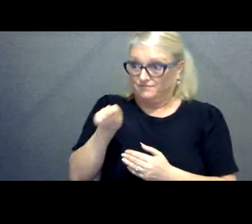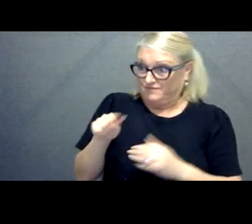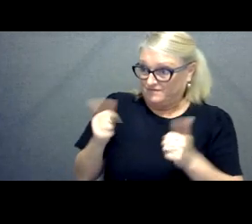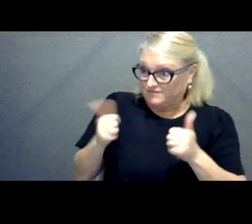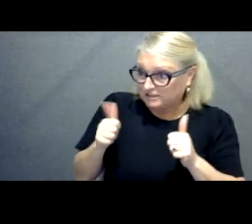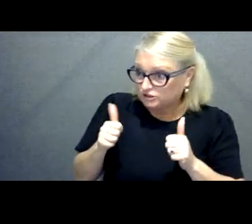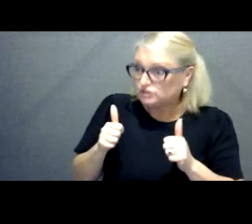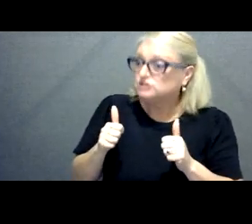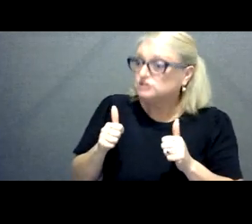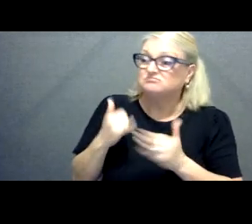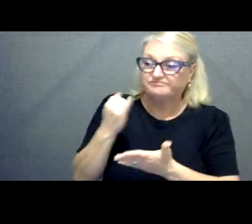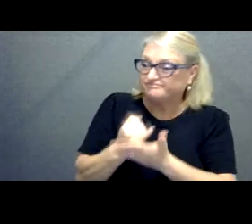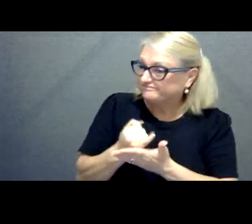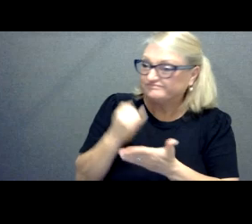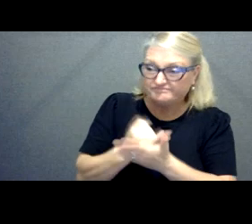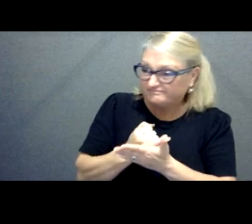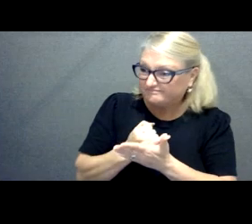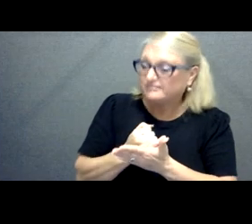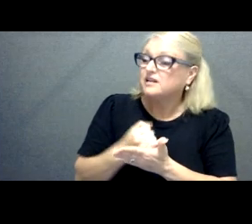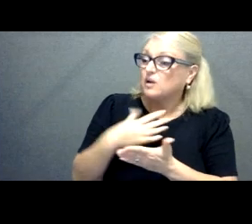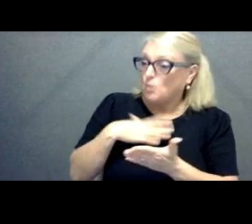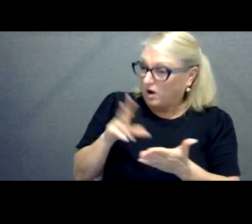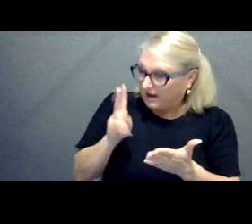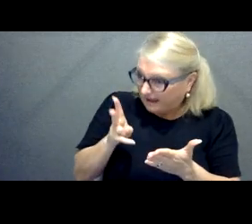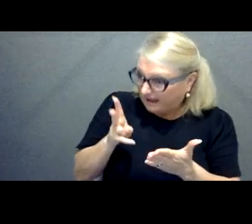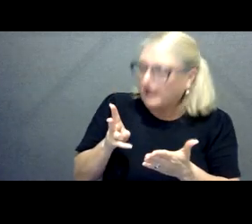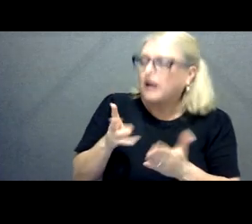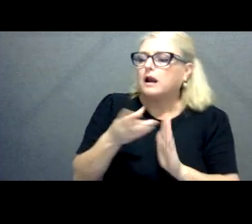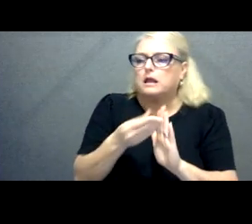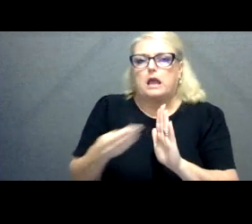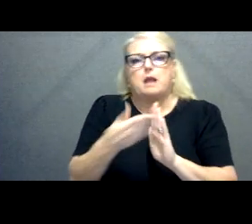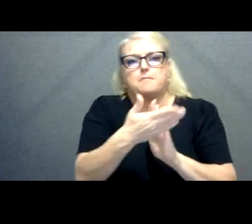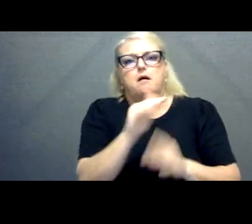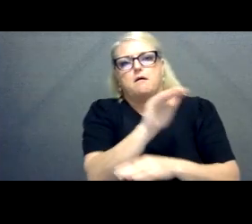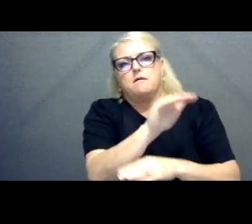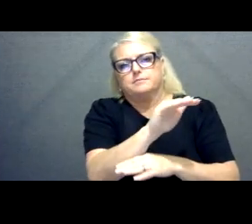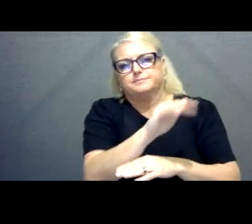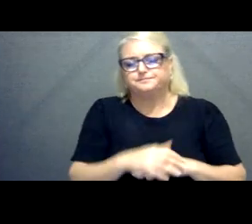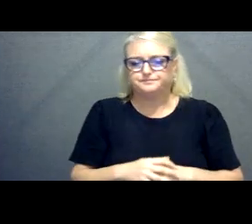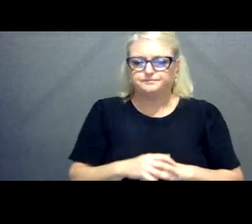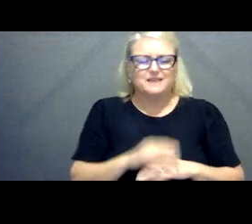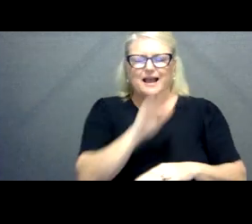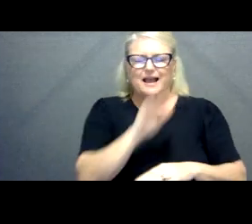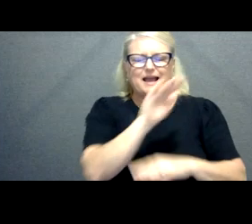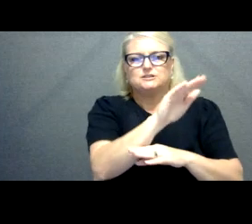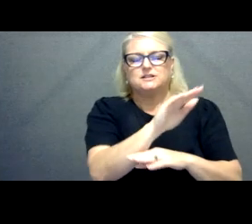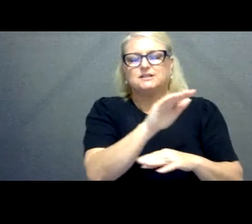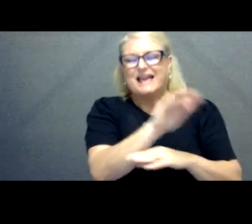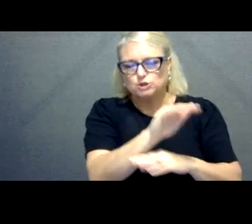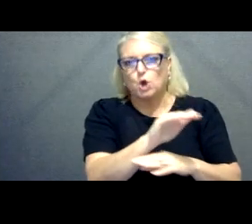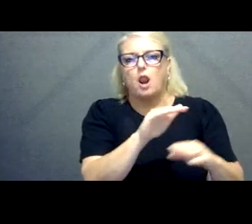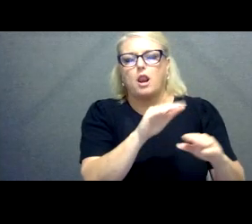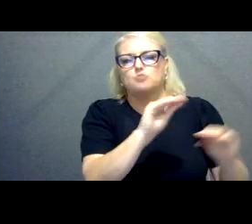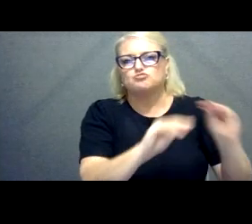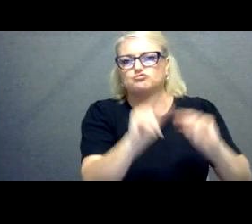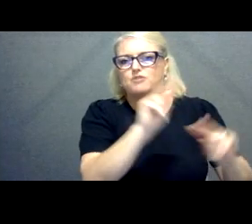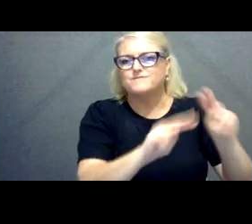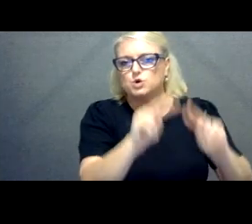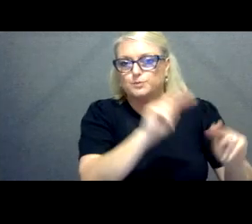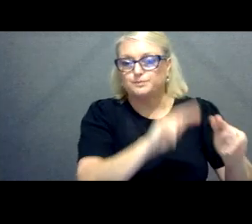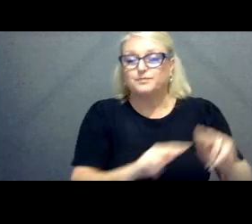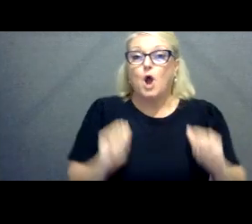they probably will need a little bit of help with them great all right now I think we've got a oh oh